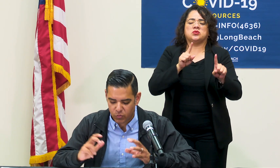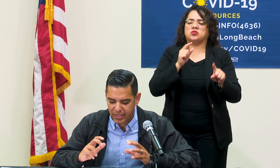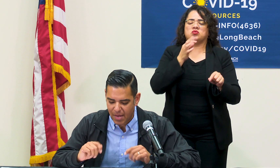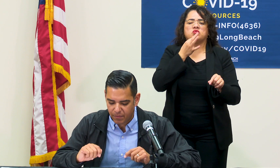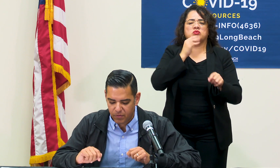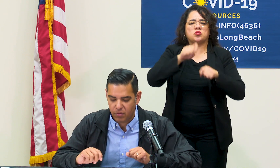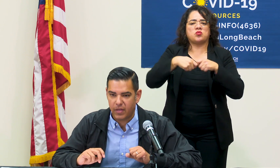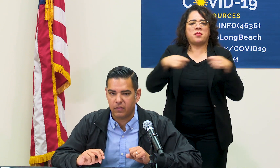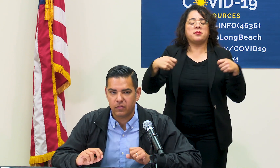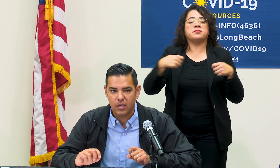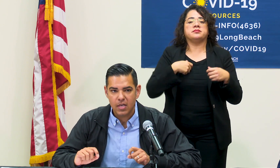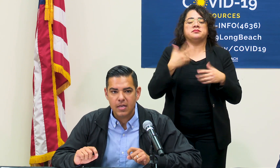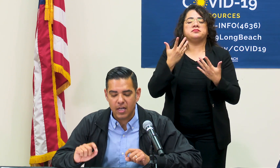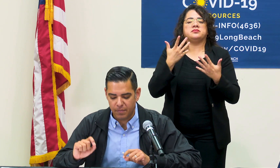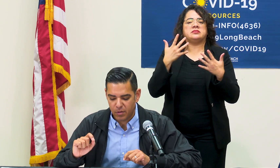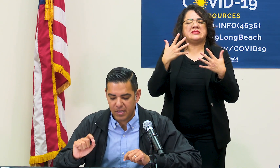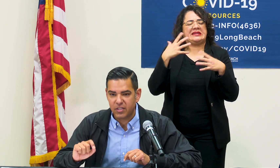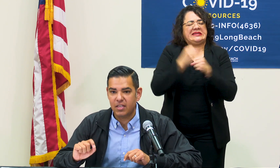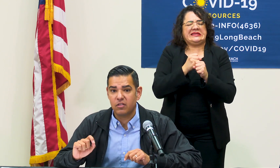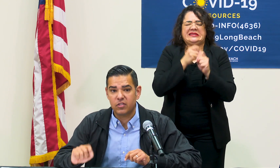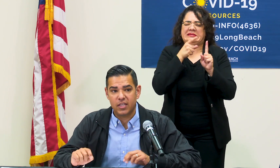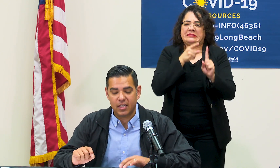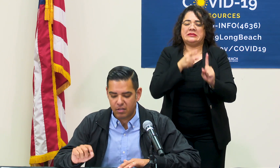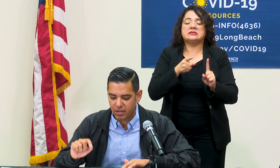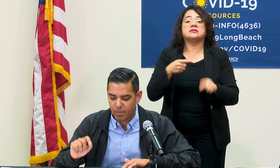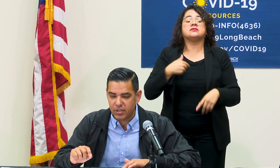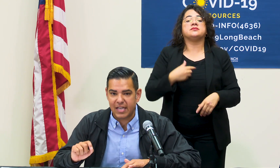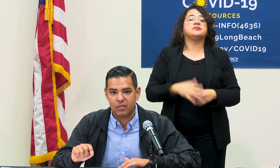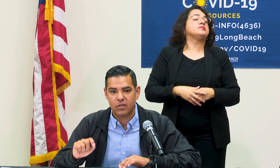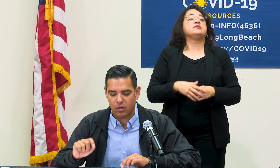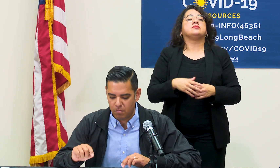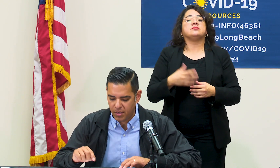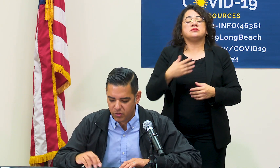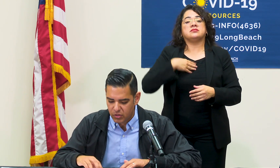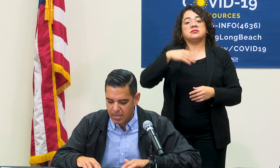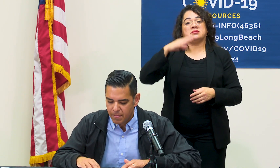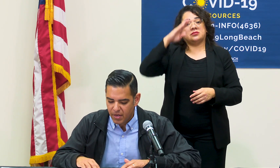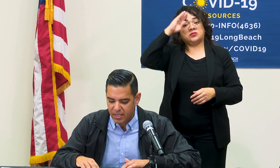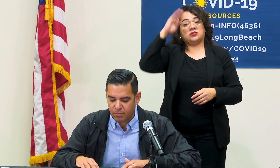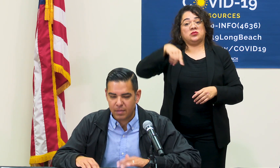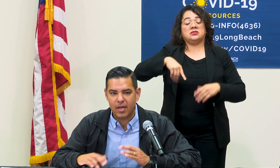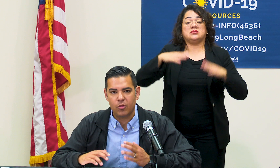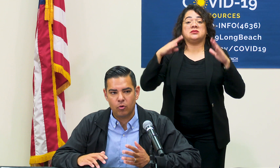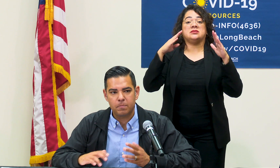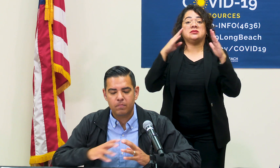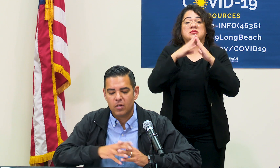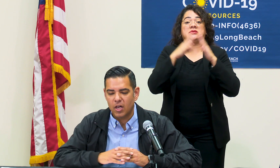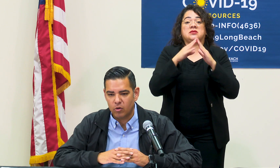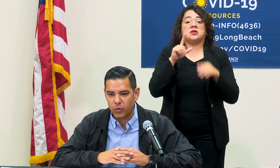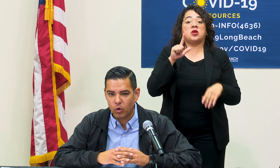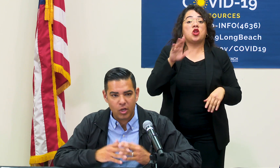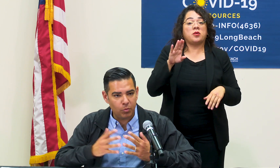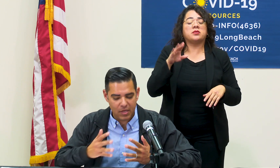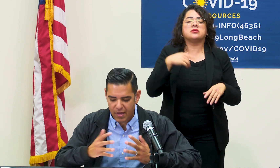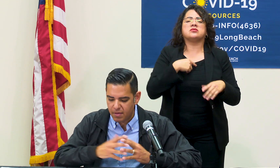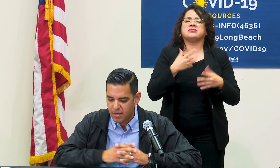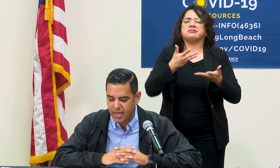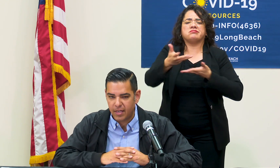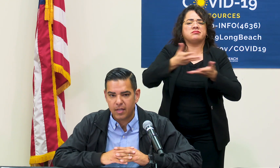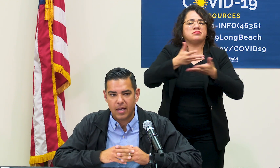recap a few things. The mosquito decir que sabemos a Cal State Long Beach semester a Hondo canto de la comunidad and